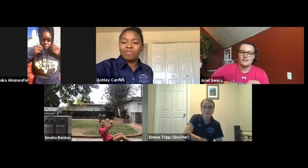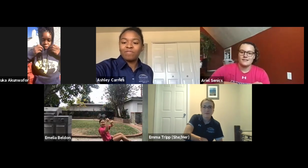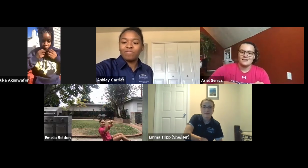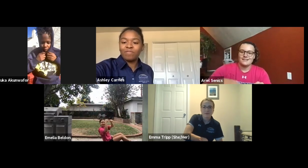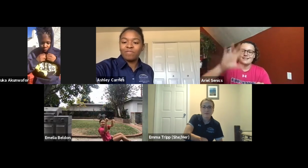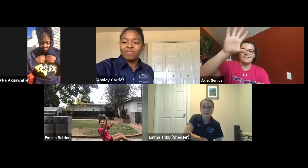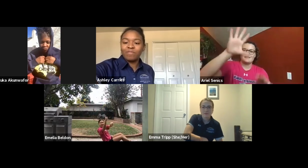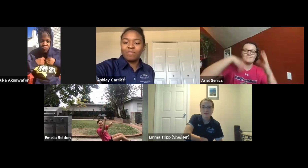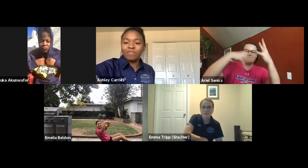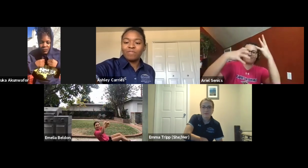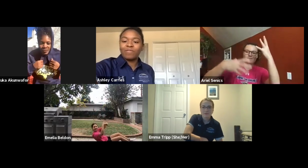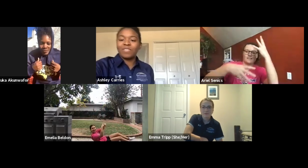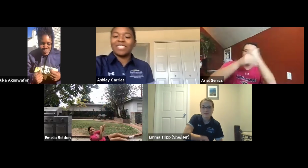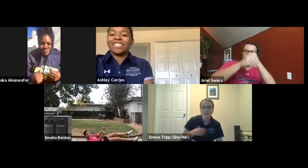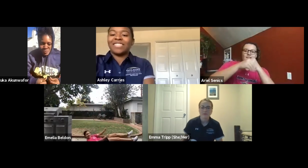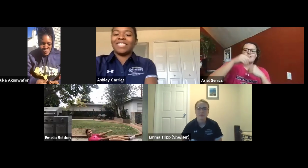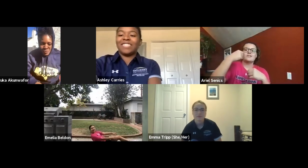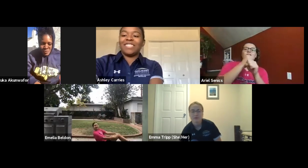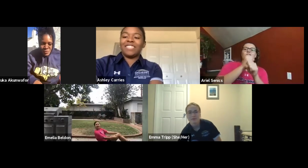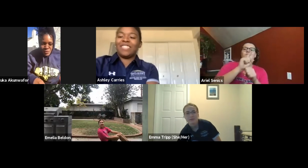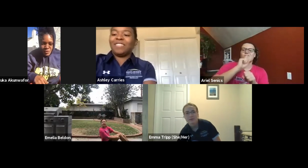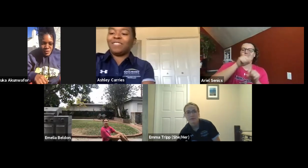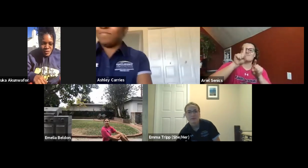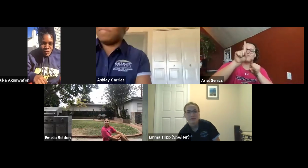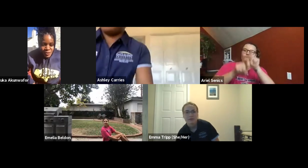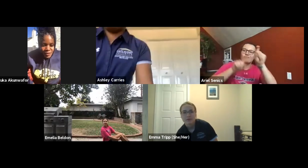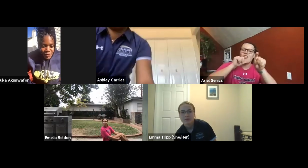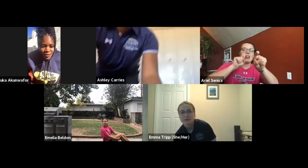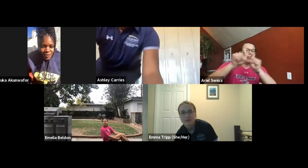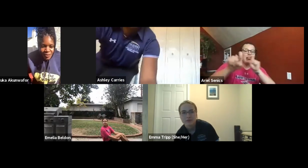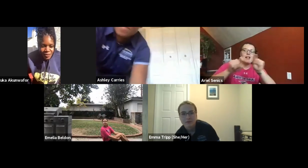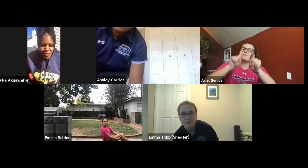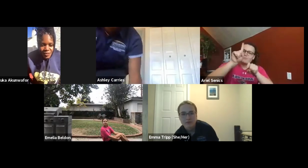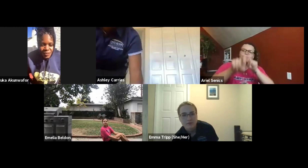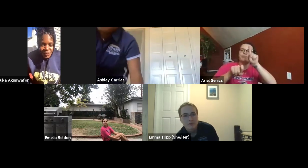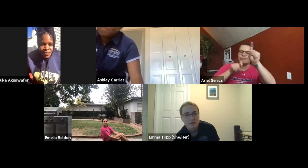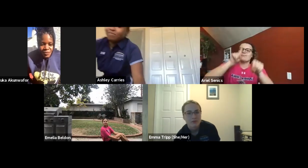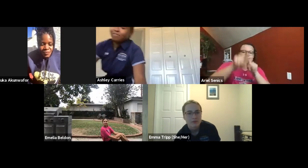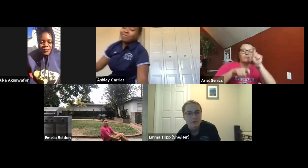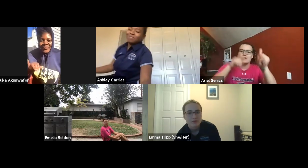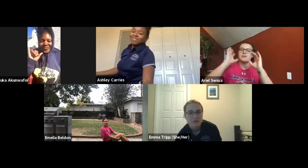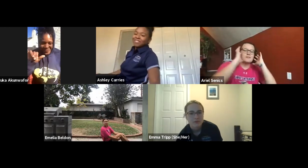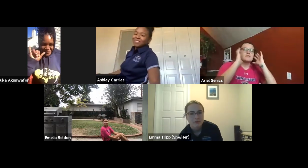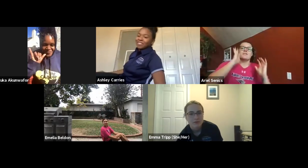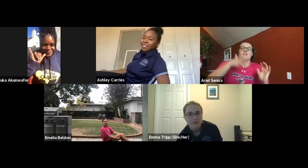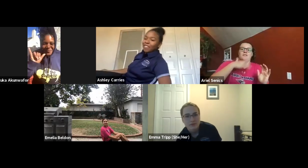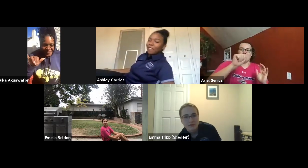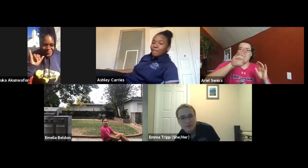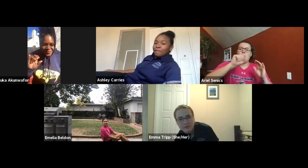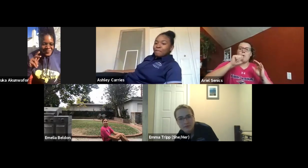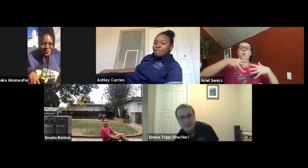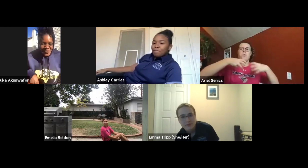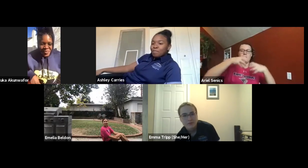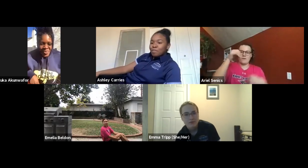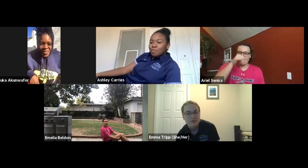> I want to add, make sure you extend your legs fully, don’t do it halfway. You’ll really feel it in your abs.